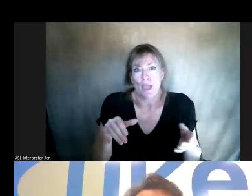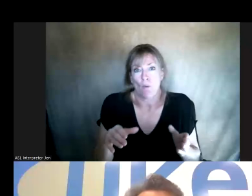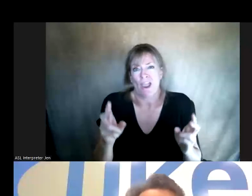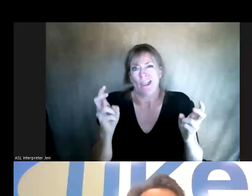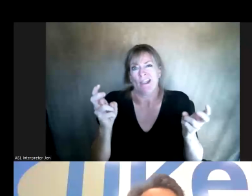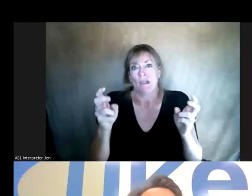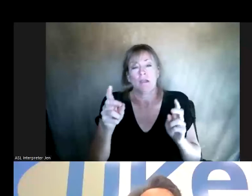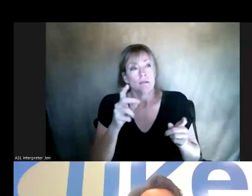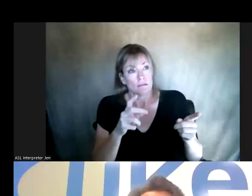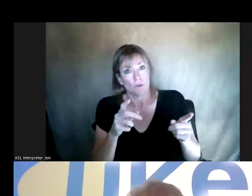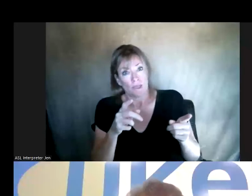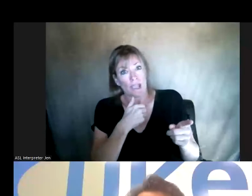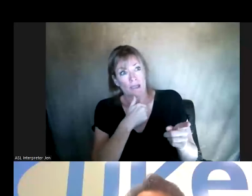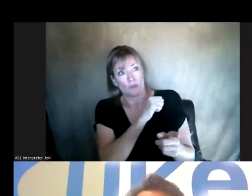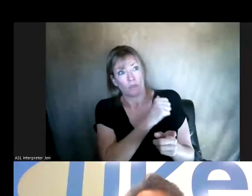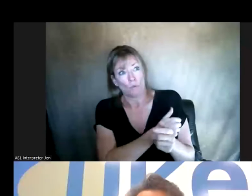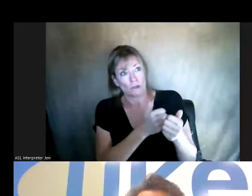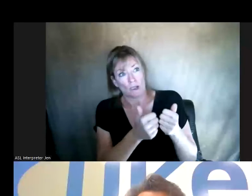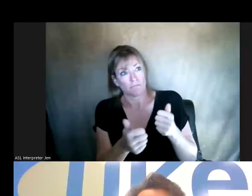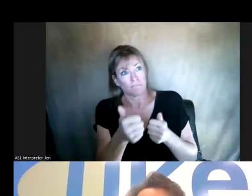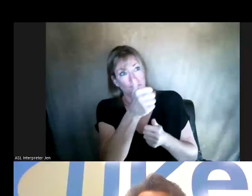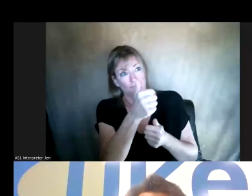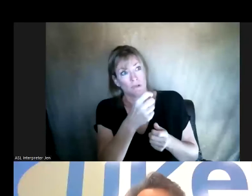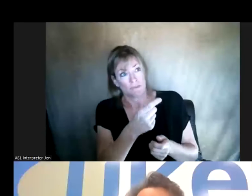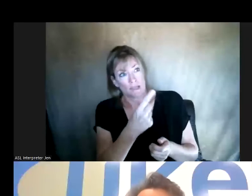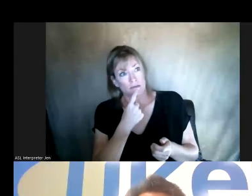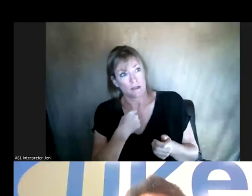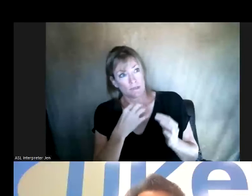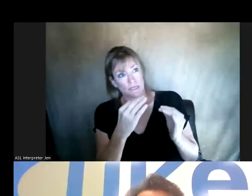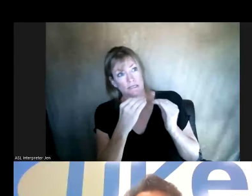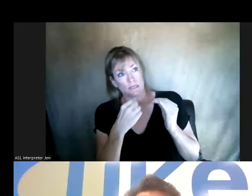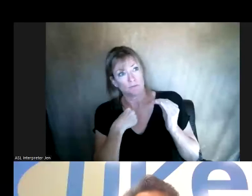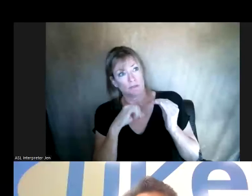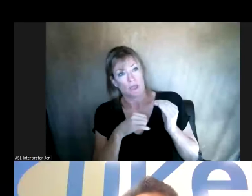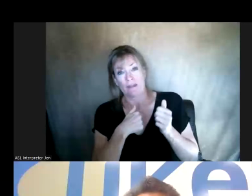POSITIONS TELL YOU, YOU LISTEN.